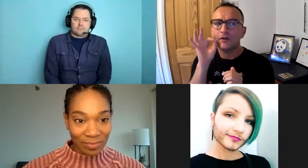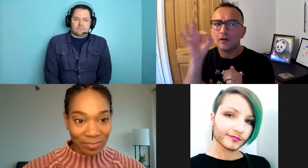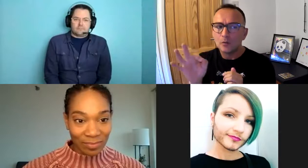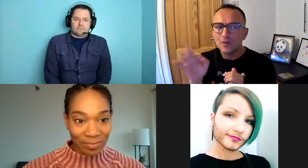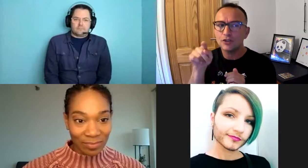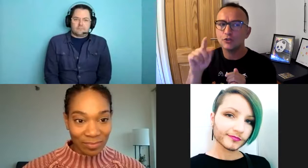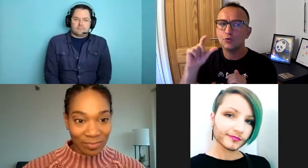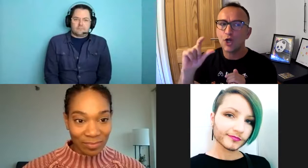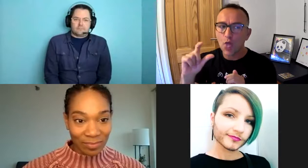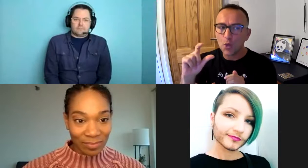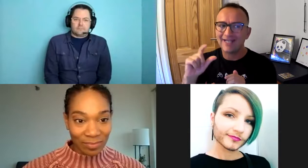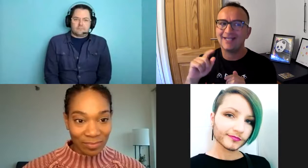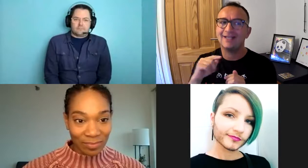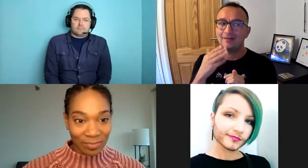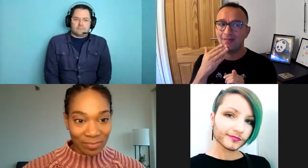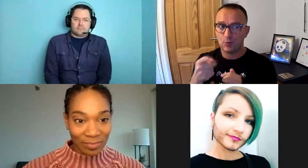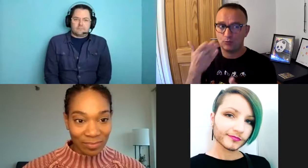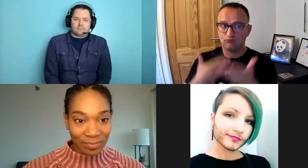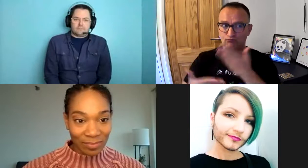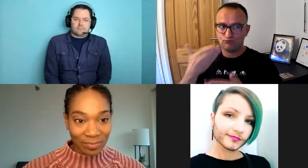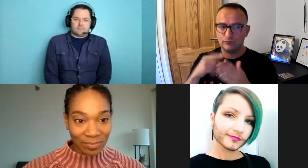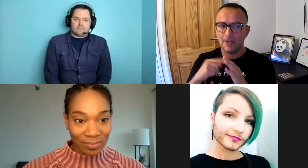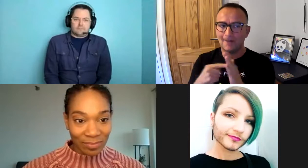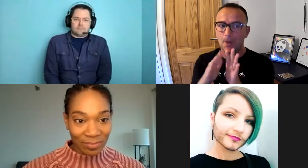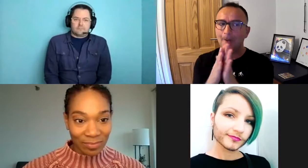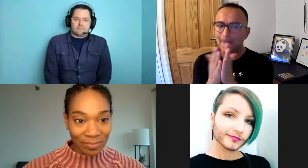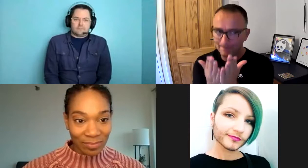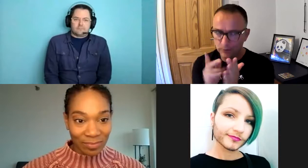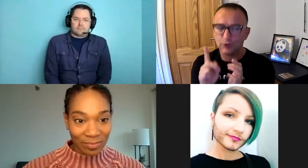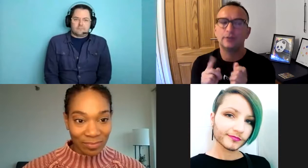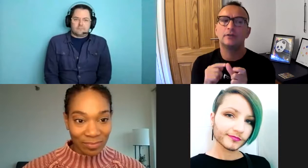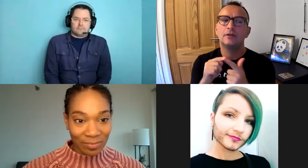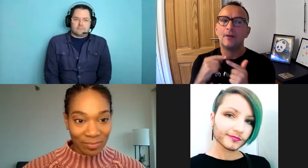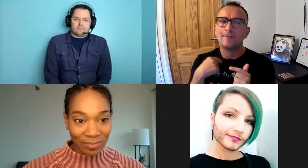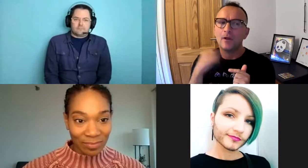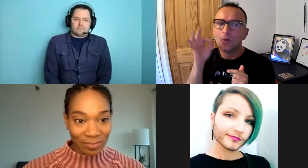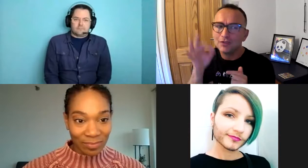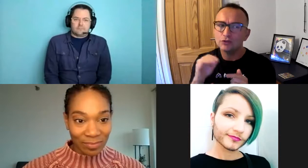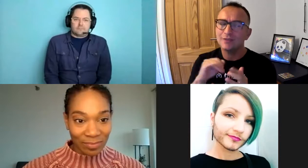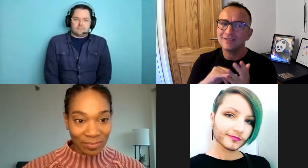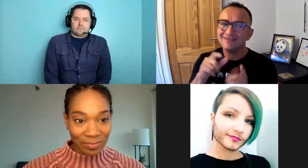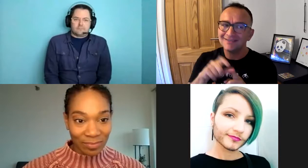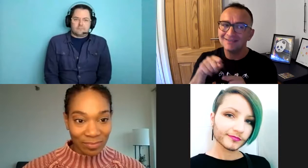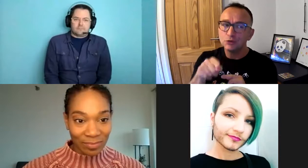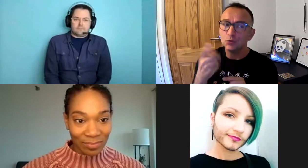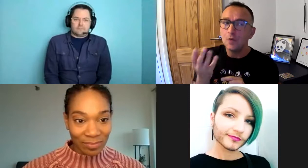did you find the people were interested to be involved and to take part in those discussions and share their